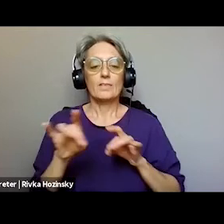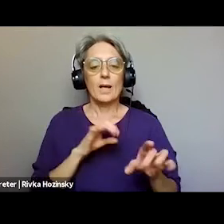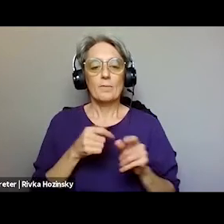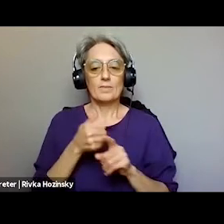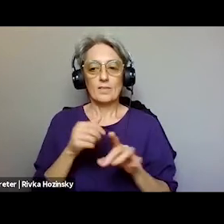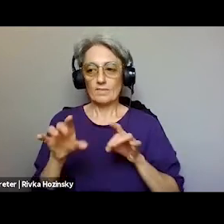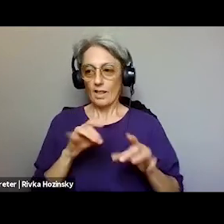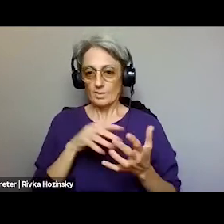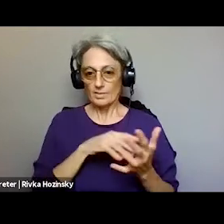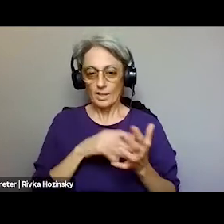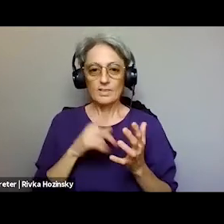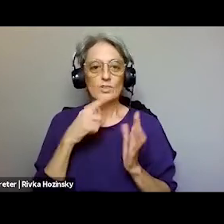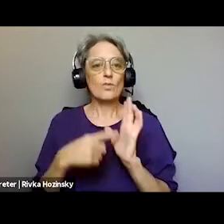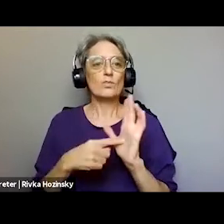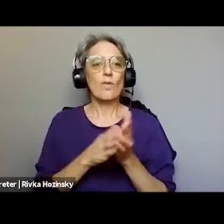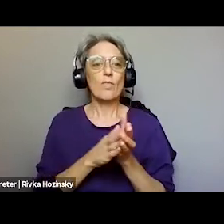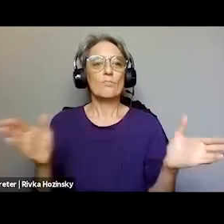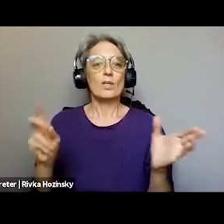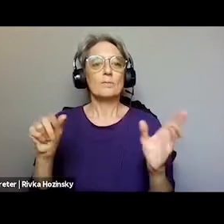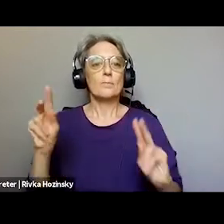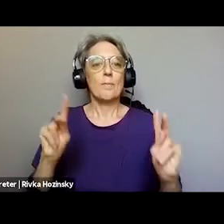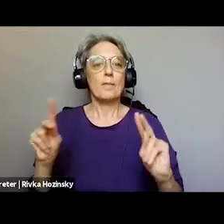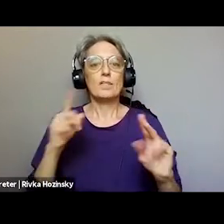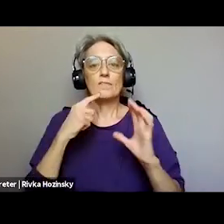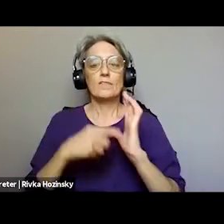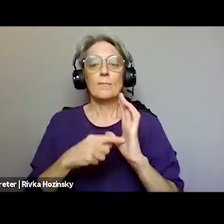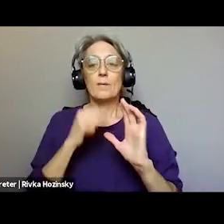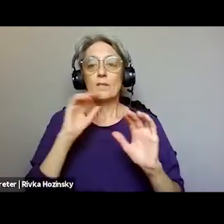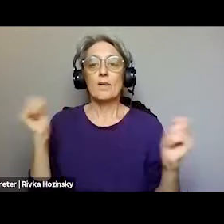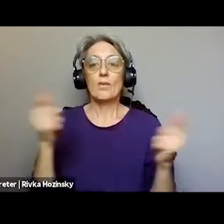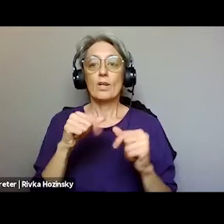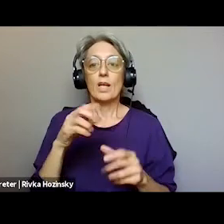the broader disability population. For example, not all can afford the time and effort it takes